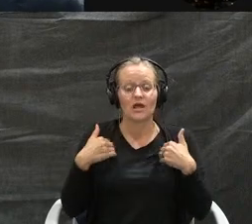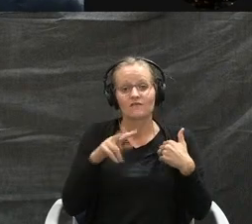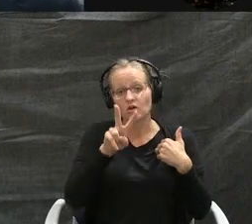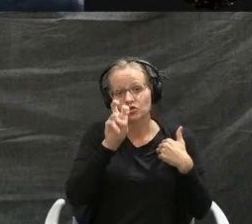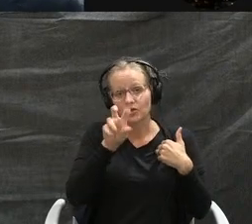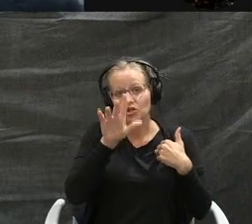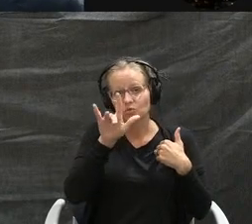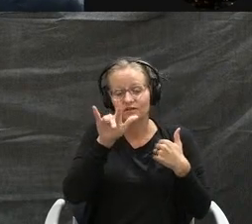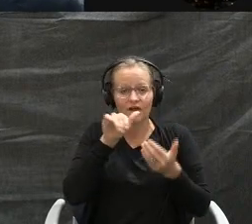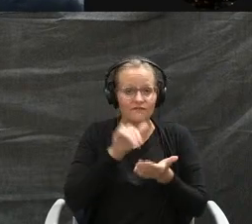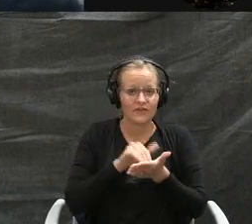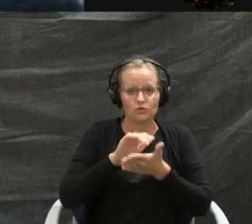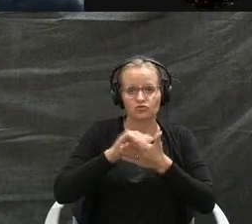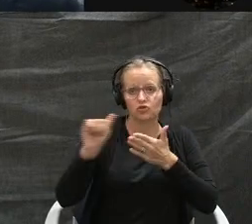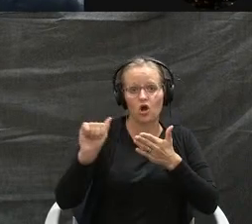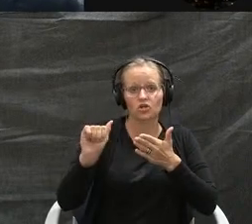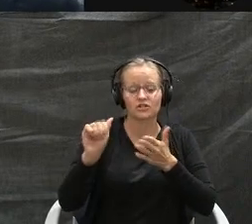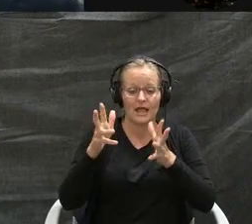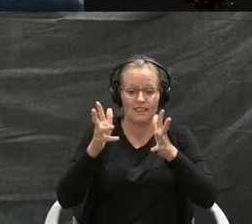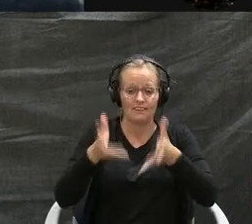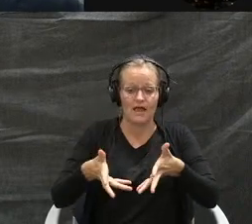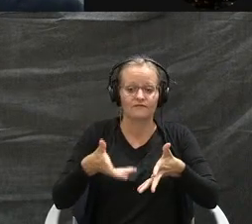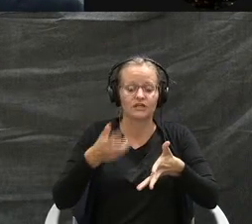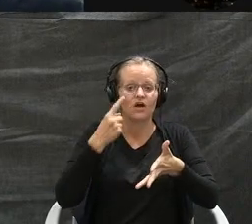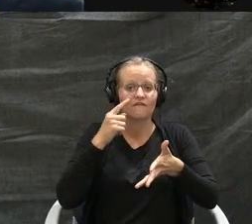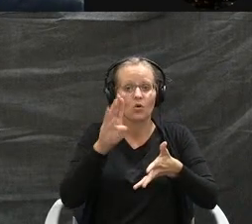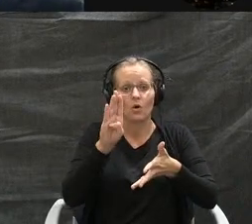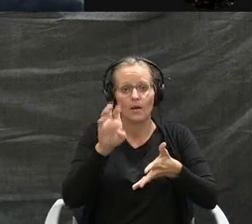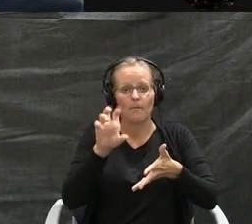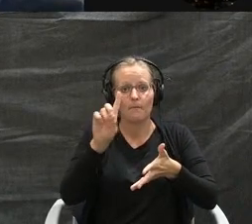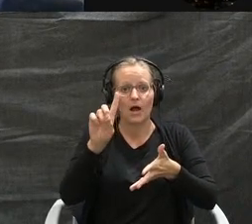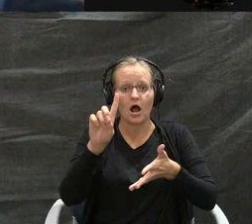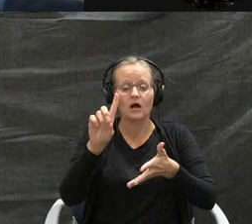proceeds, and that can be used based on the covenants of the